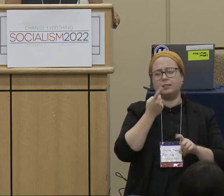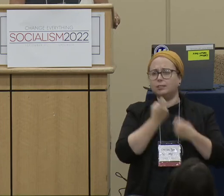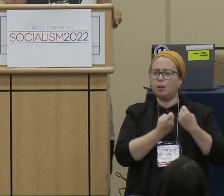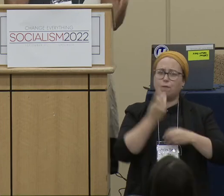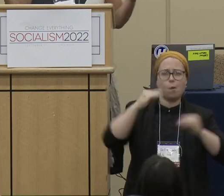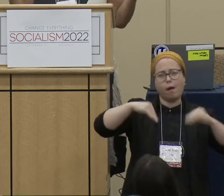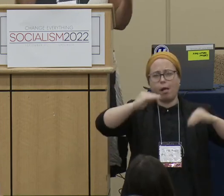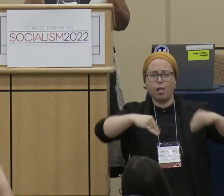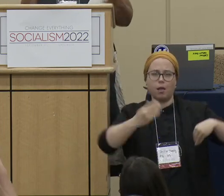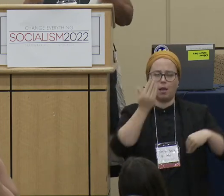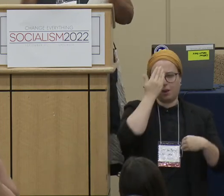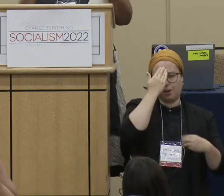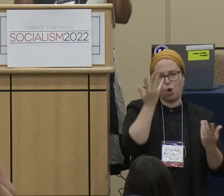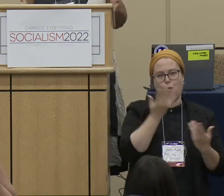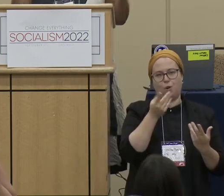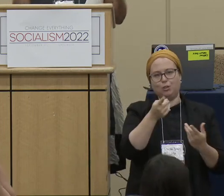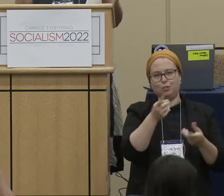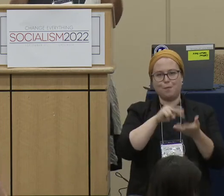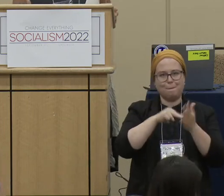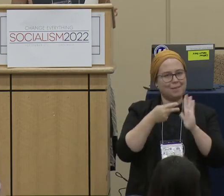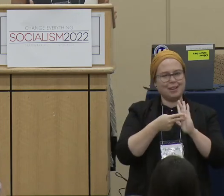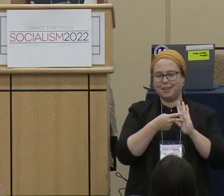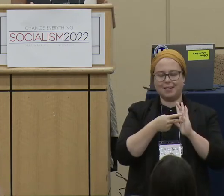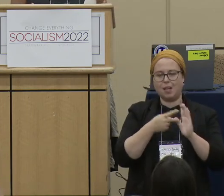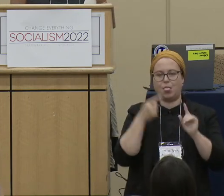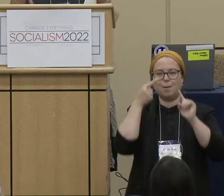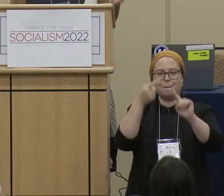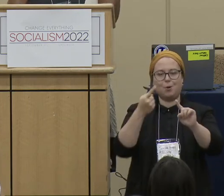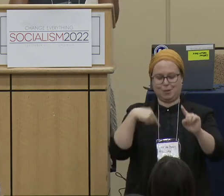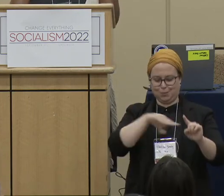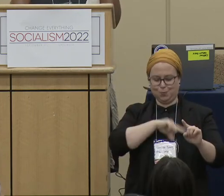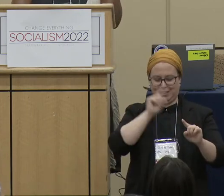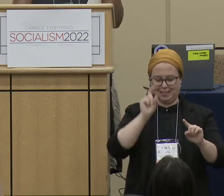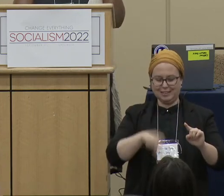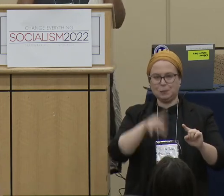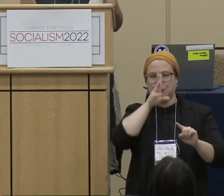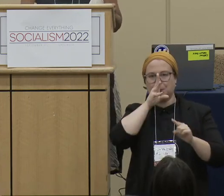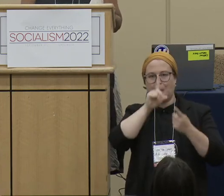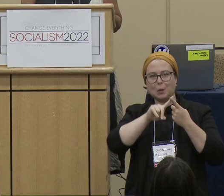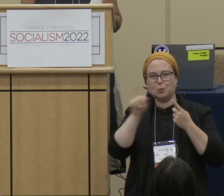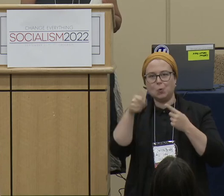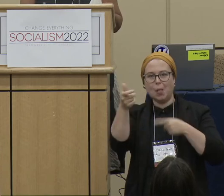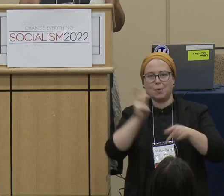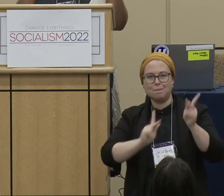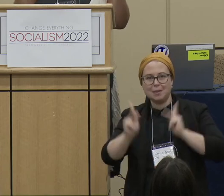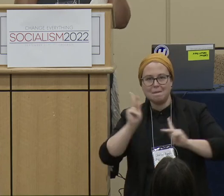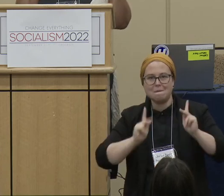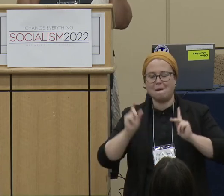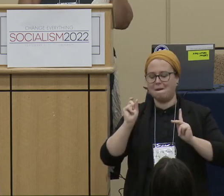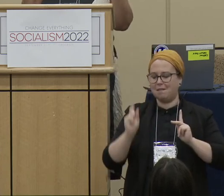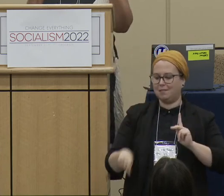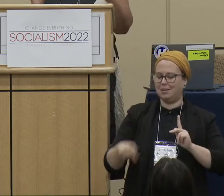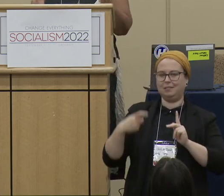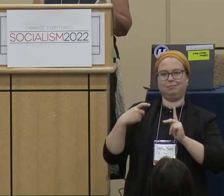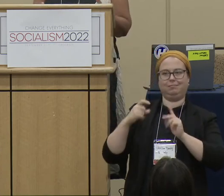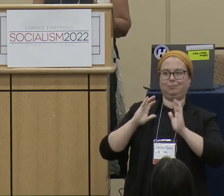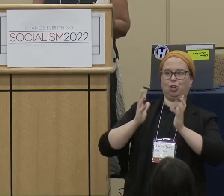don't finish your sentence -- yeah, I know what you're talking about. The point is, we have to talk to other people.